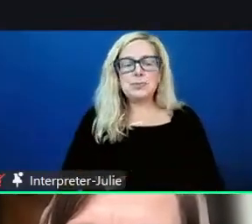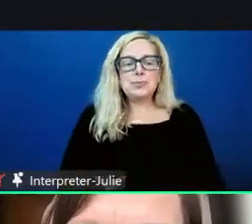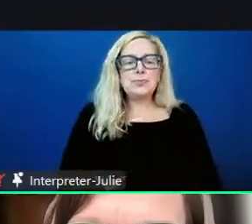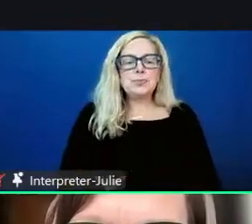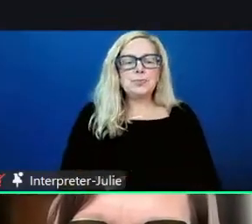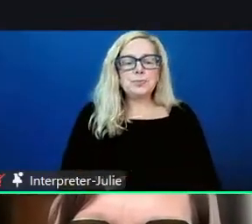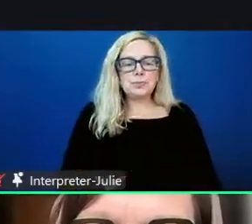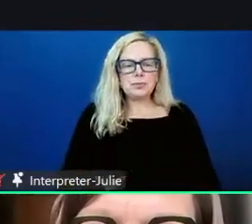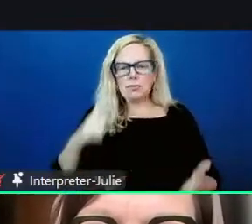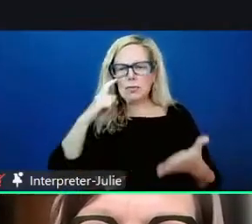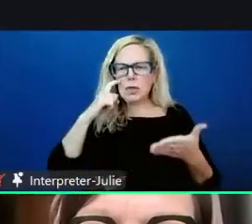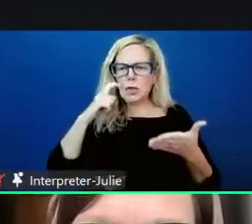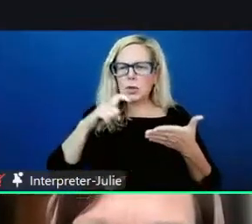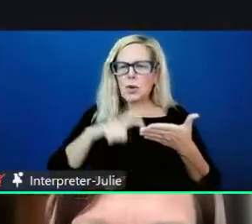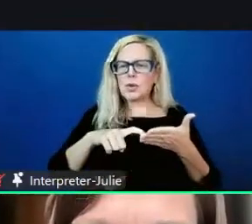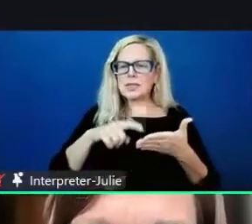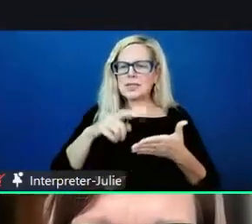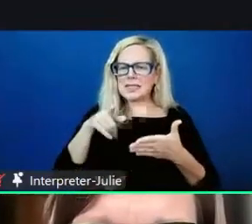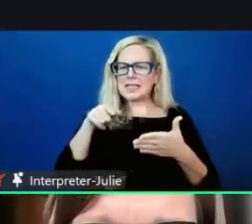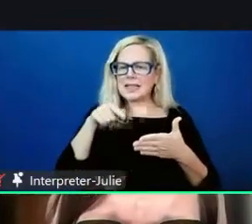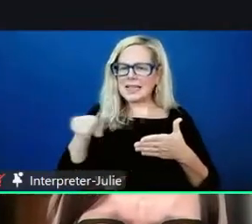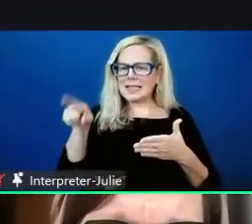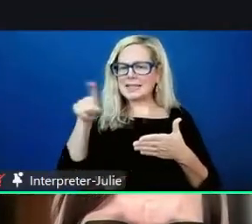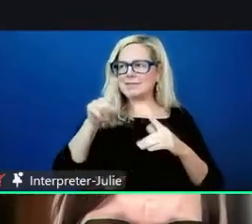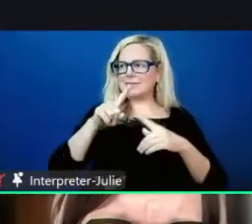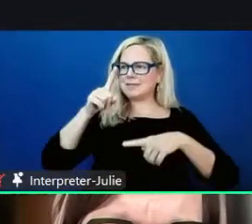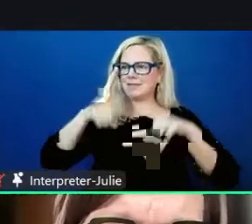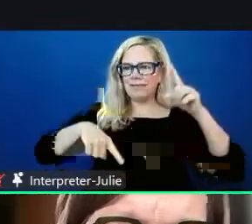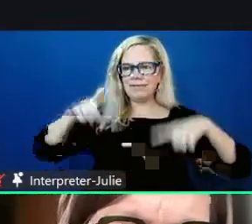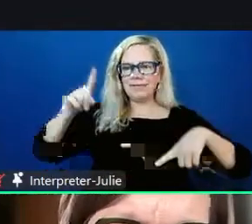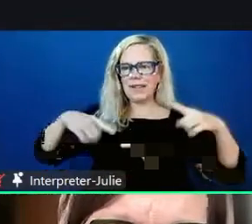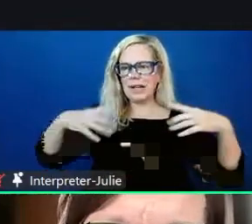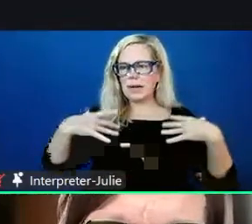we have developed, well, there's a lot of talk about resilience.